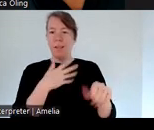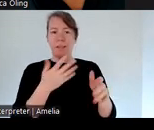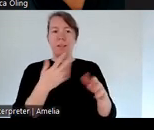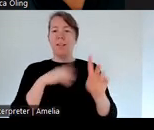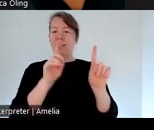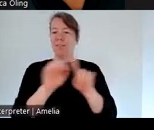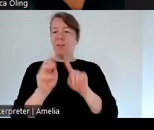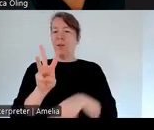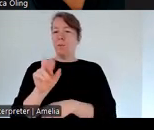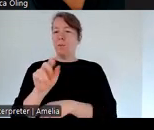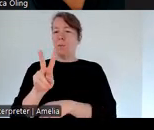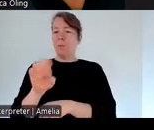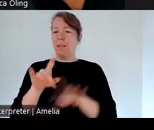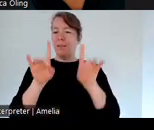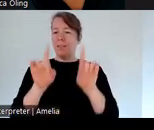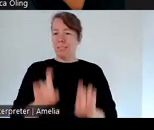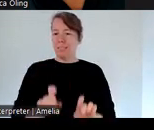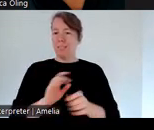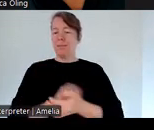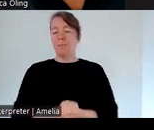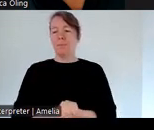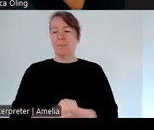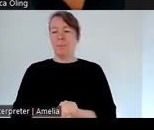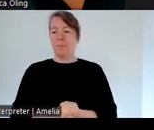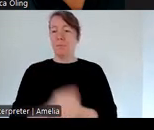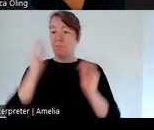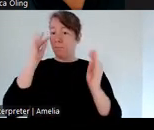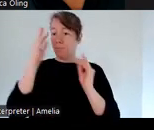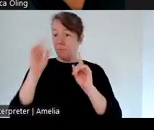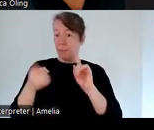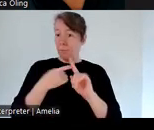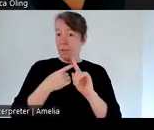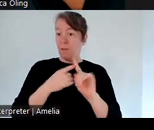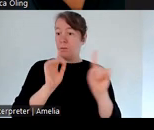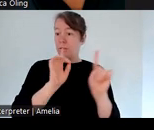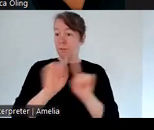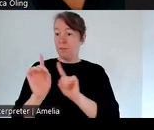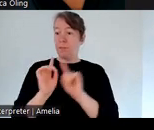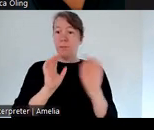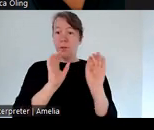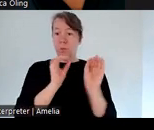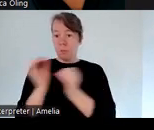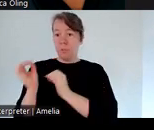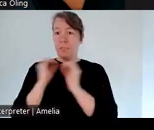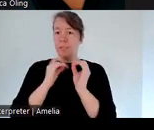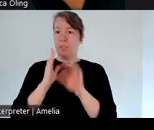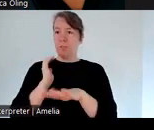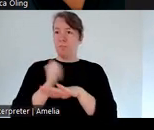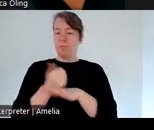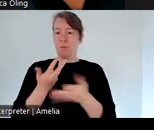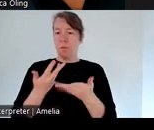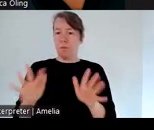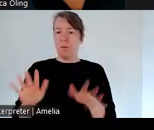So, as we were thinking about these sorts of organizations that were in existence in other big, um, groups of libraries,